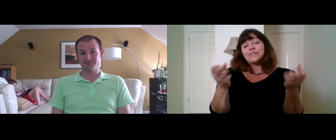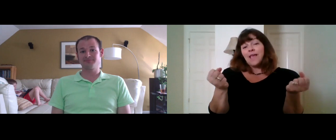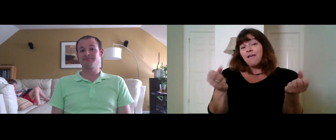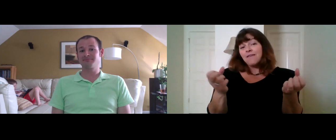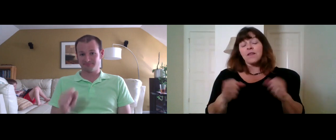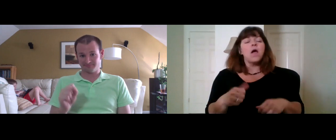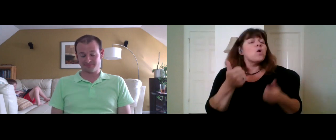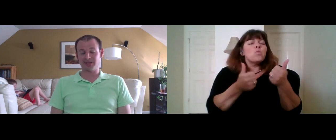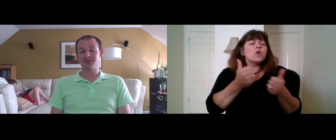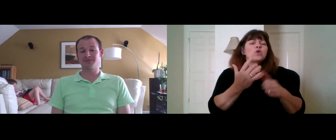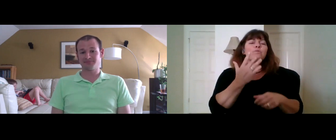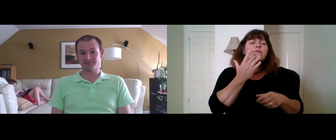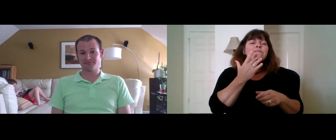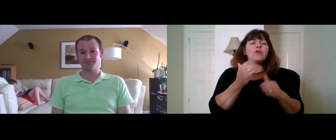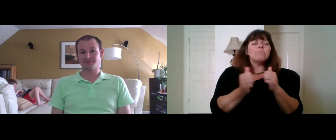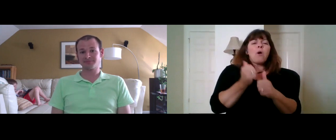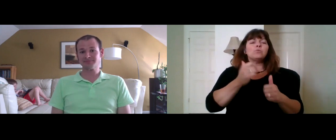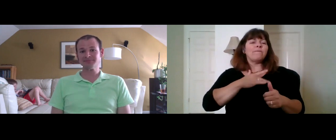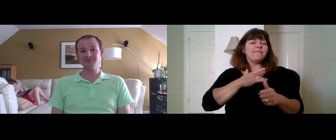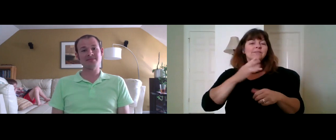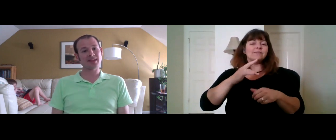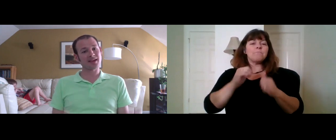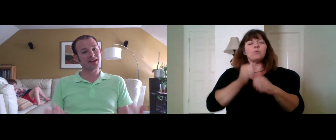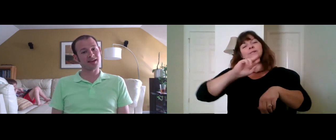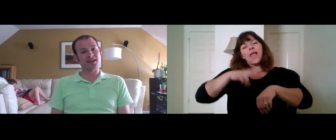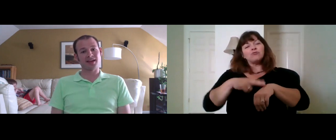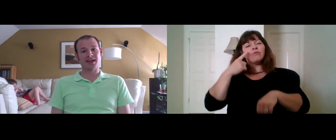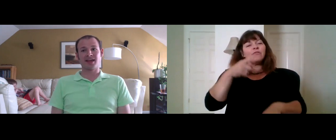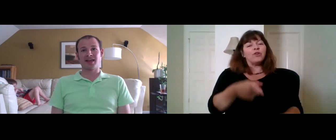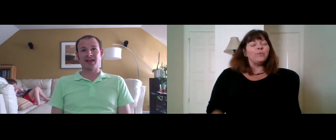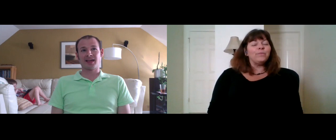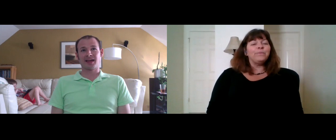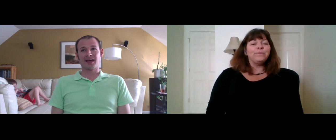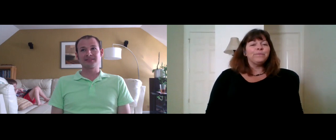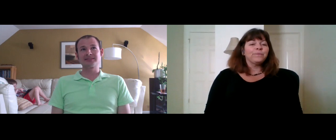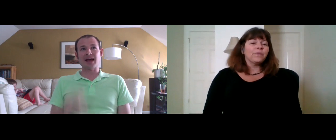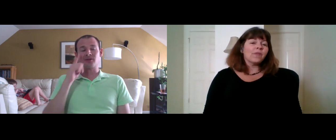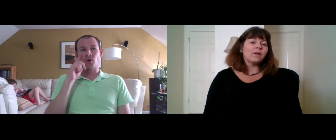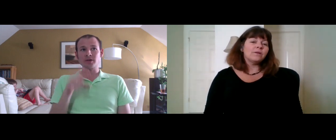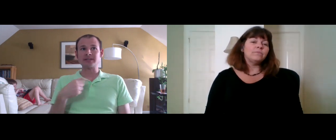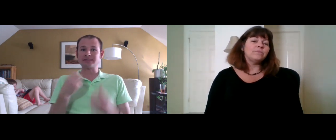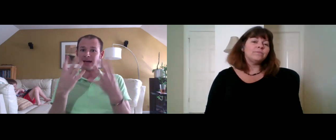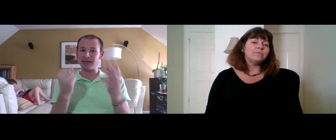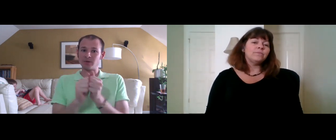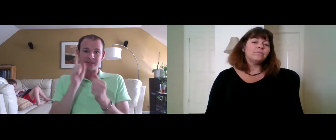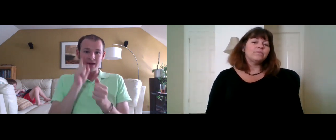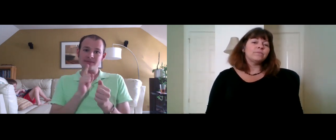Which do you prefer the most or which feels most natural for you? Signing with those who are deaf and talking with hearing people